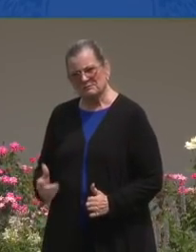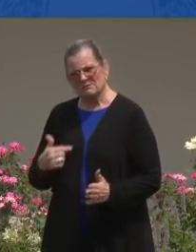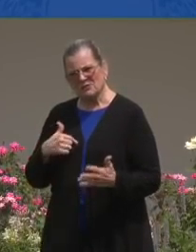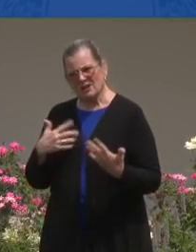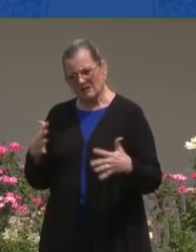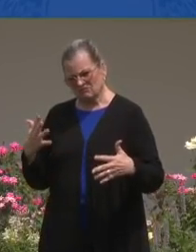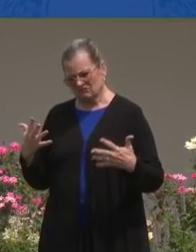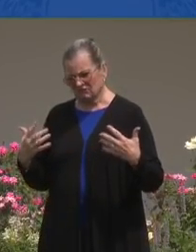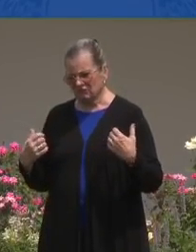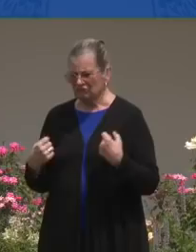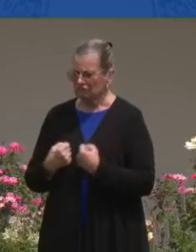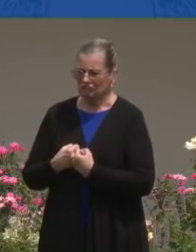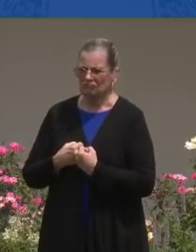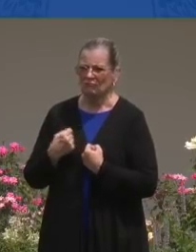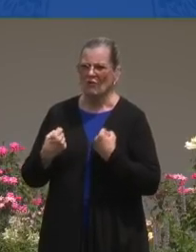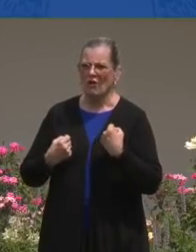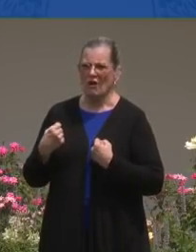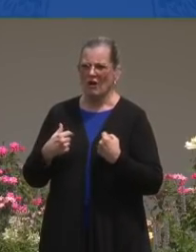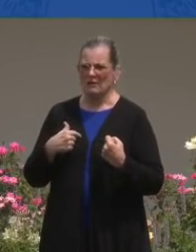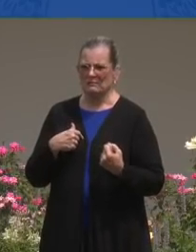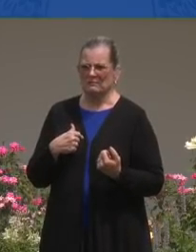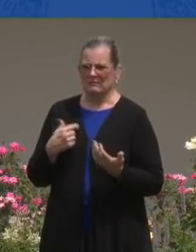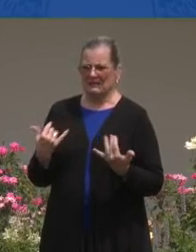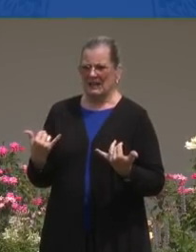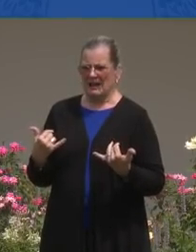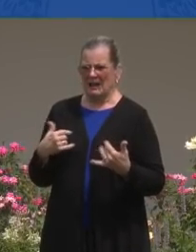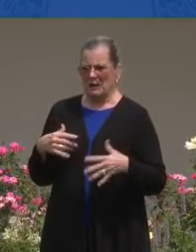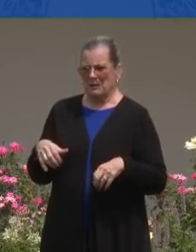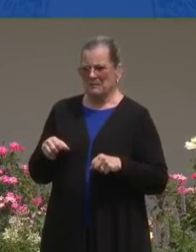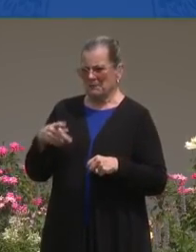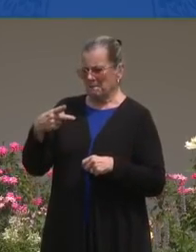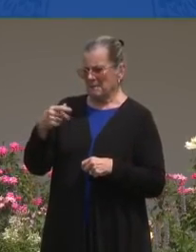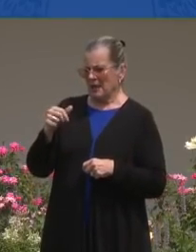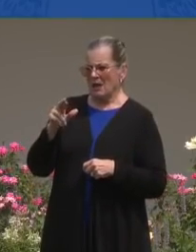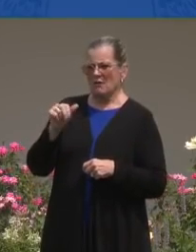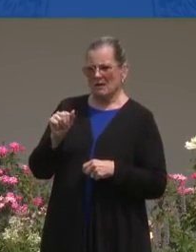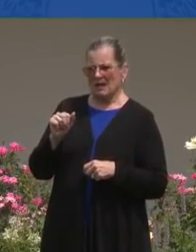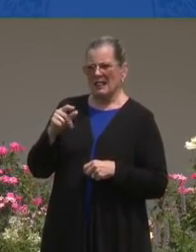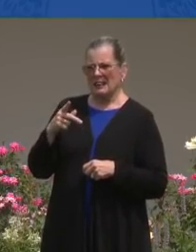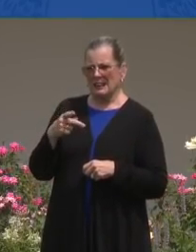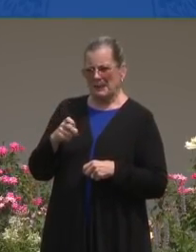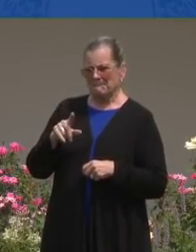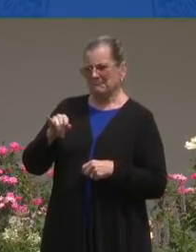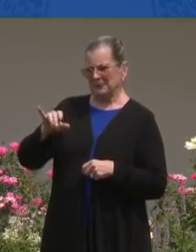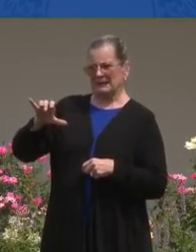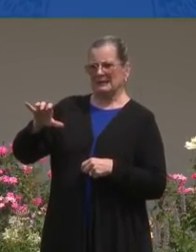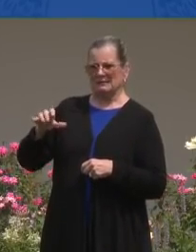But everything changed after my injury. I can no longer walk or use my dominant right hand.